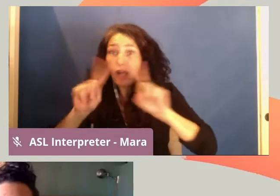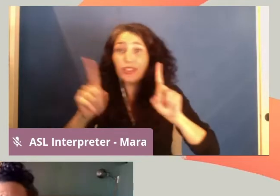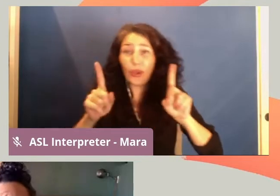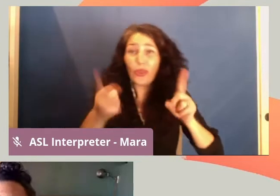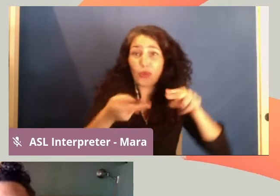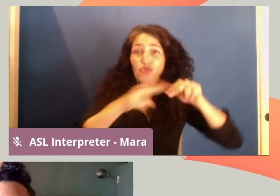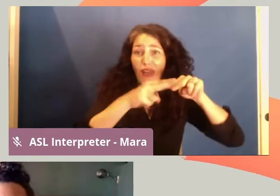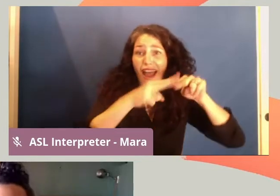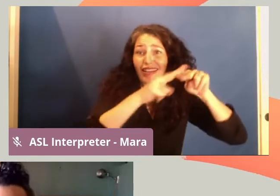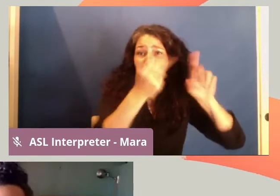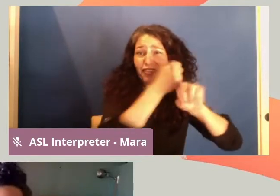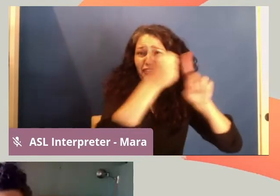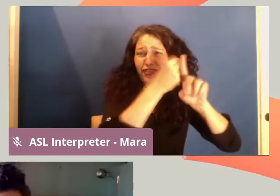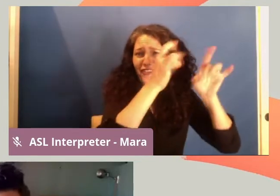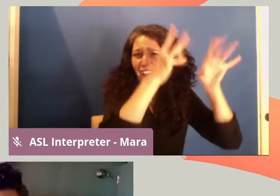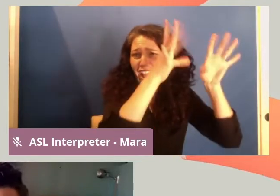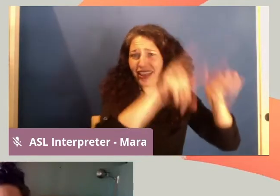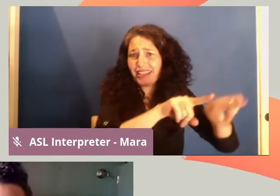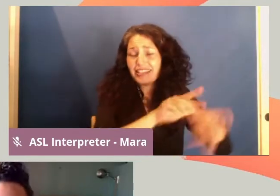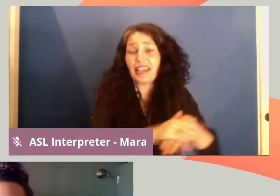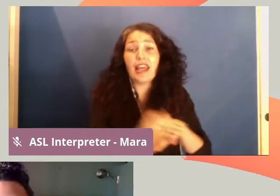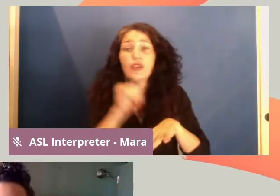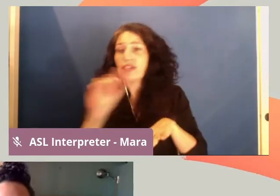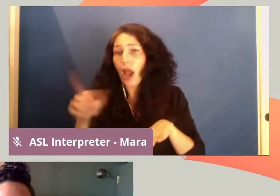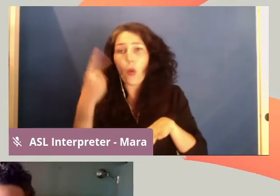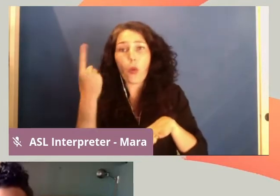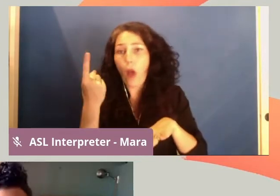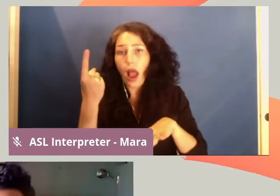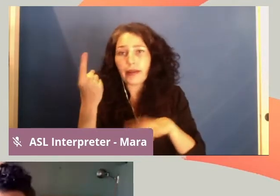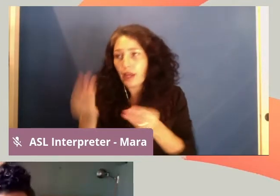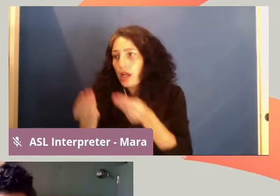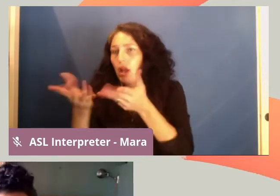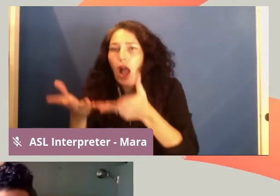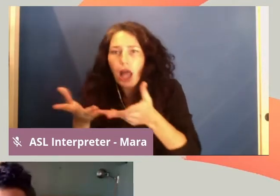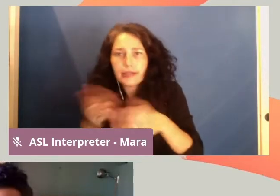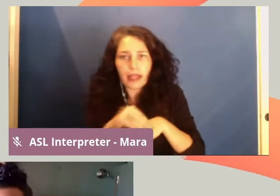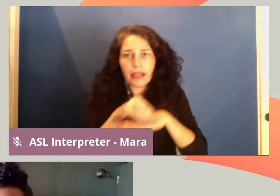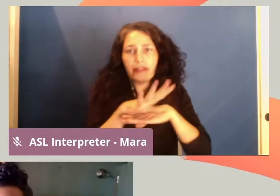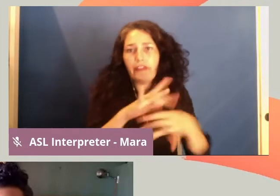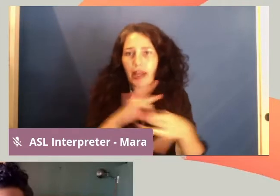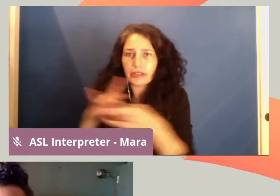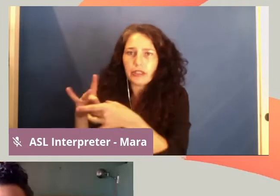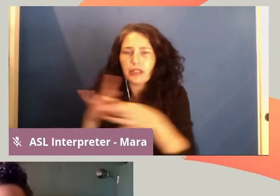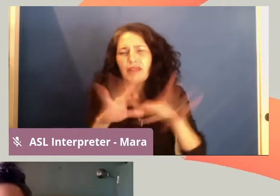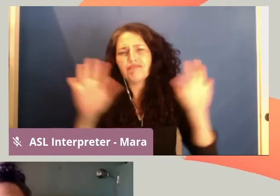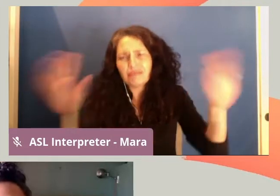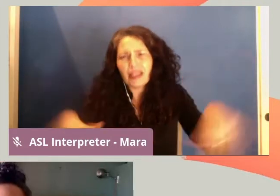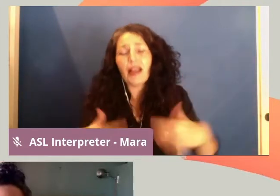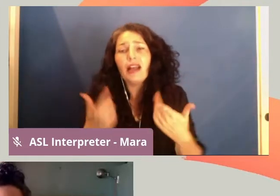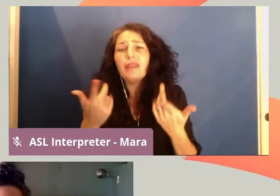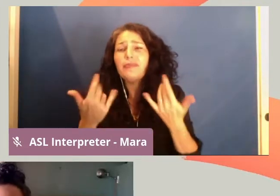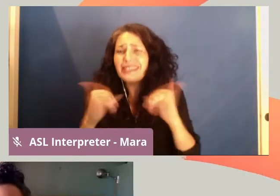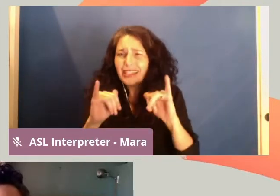Now, there's not a singular cause-and-effect relationship between visibility and violence, I would never argue that, but we do have to consider the fact